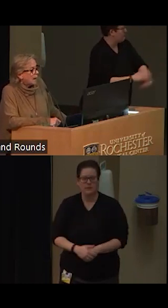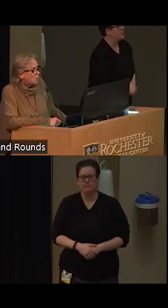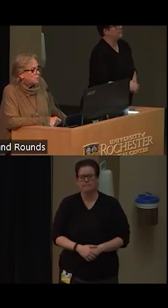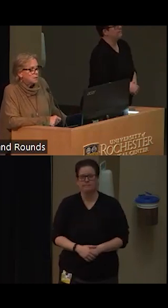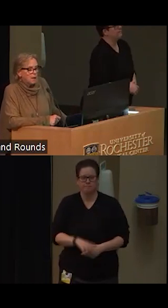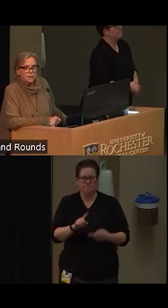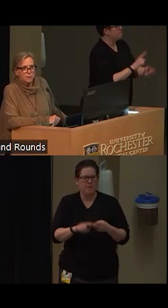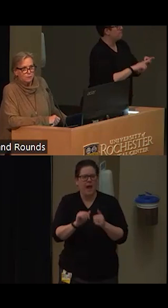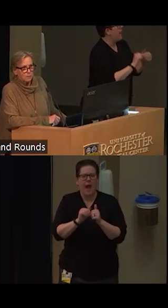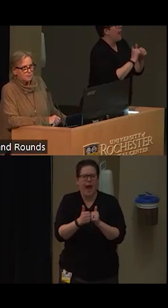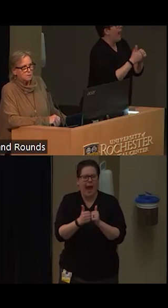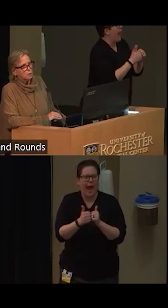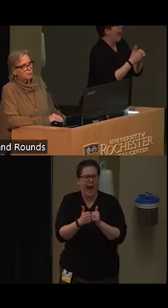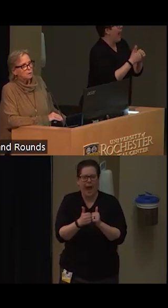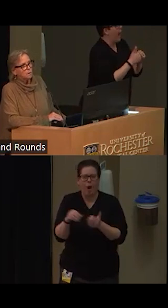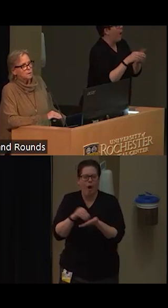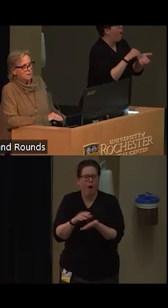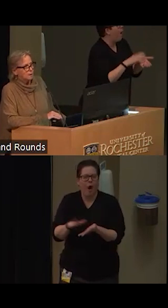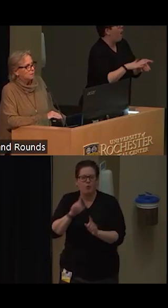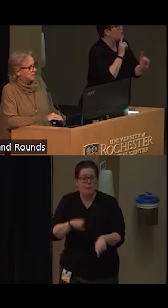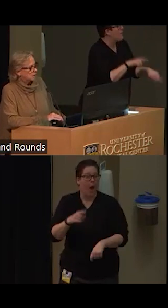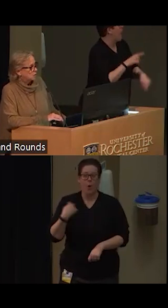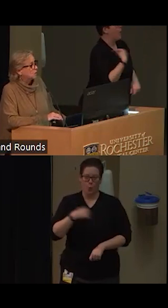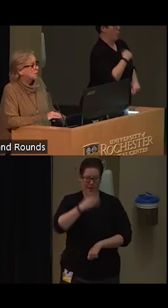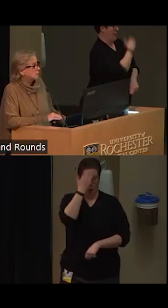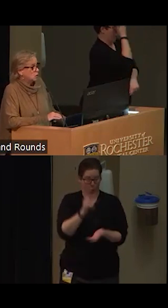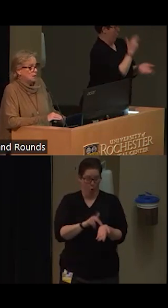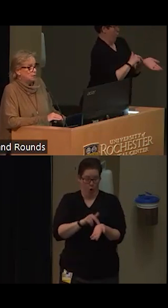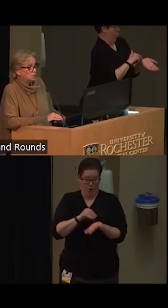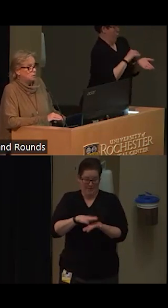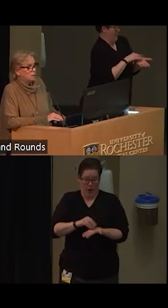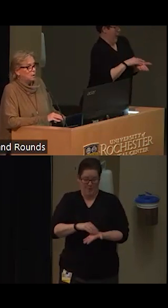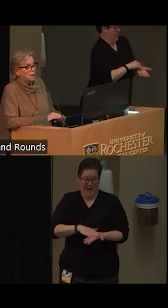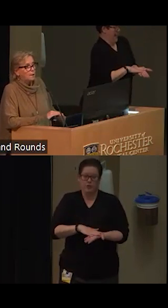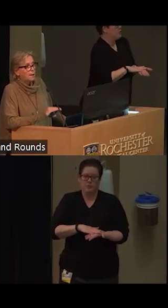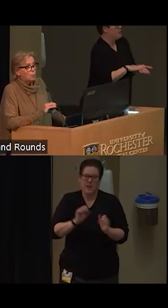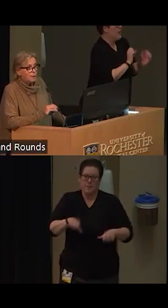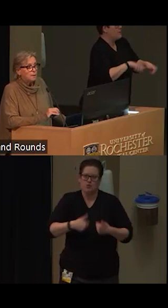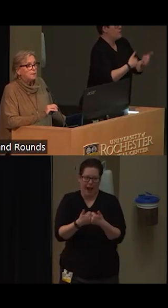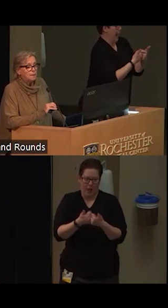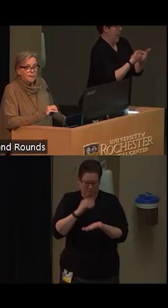how would you document responses because we know that documentation is a challenge and that we need